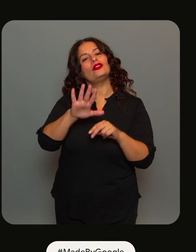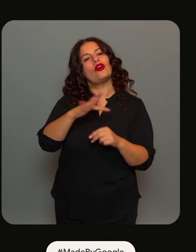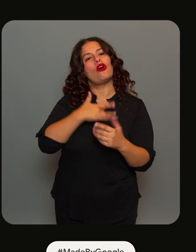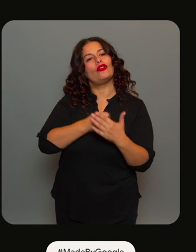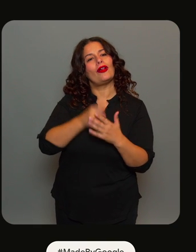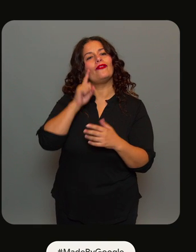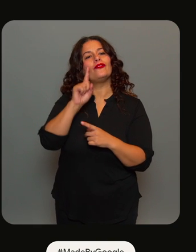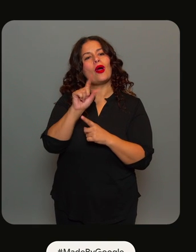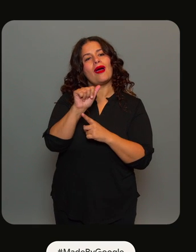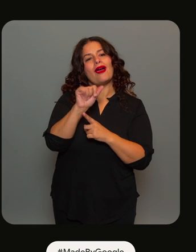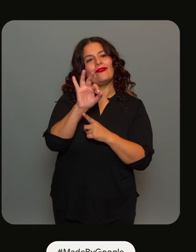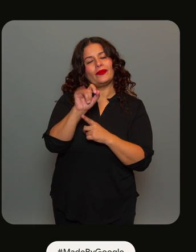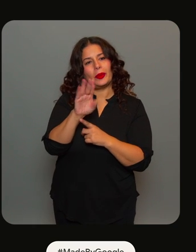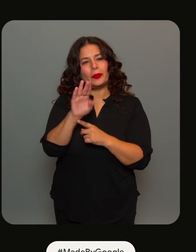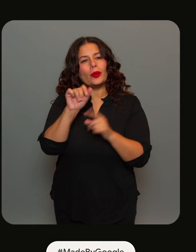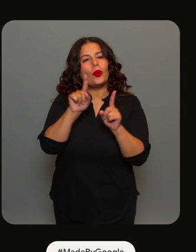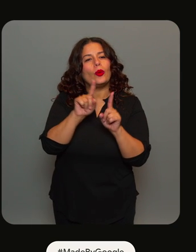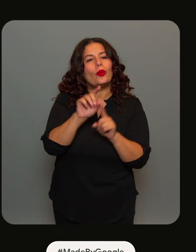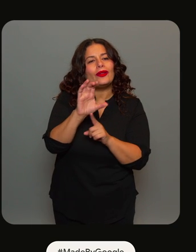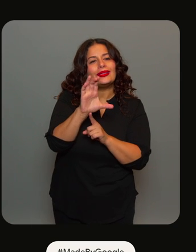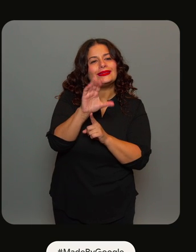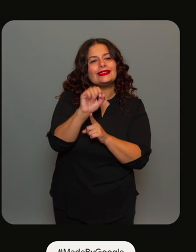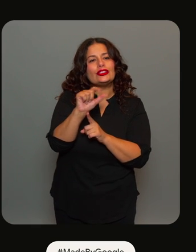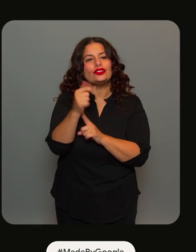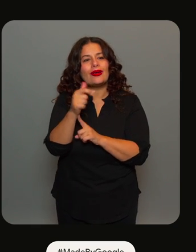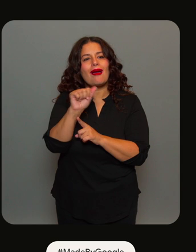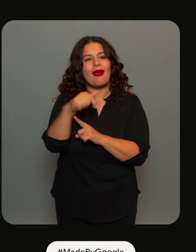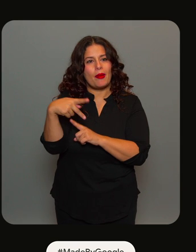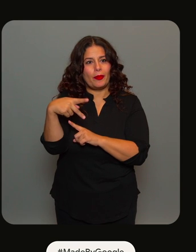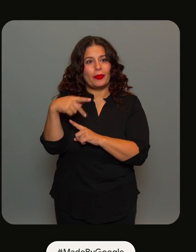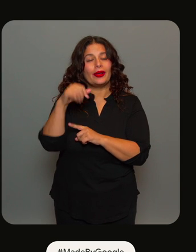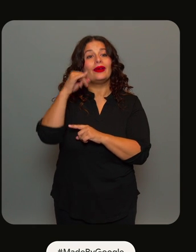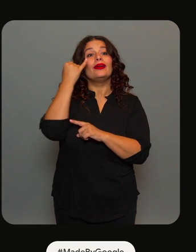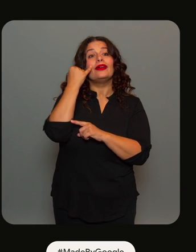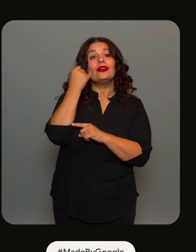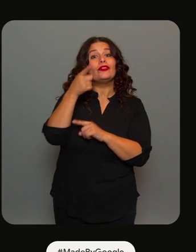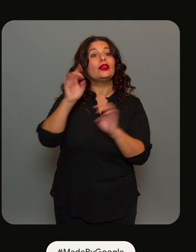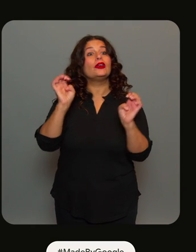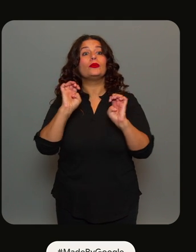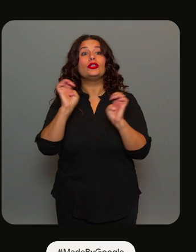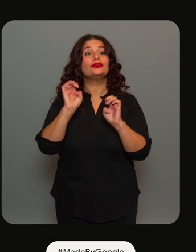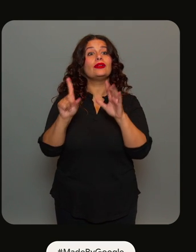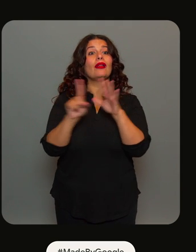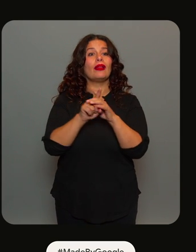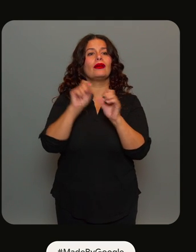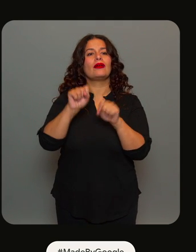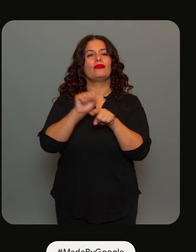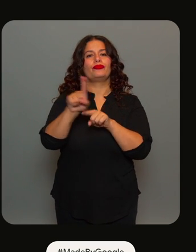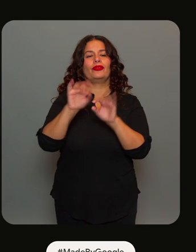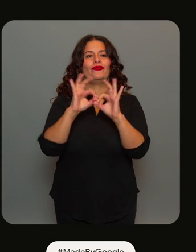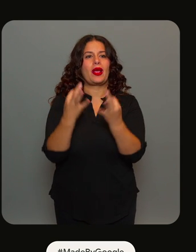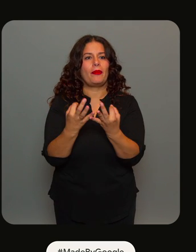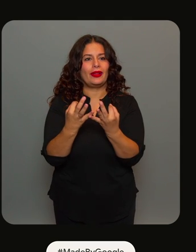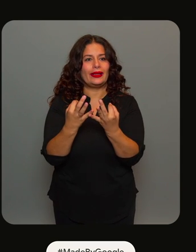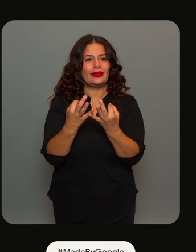loved ones with Emergency SOS. And Fall Detection is coming in 2023 to detect hard falls and